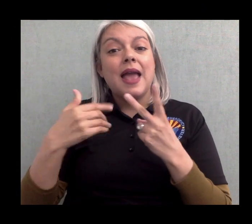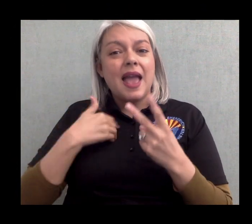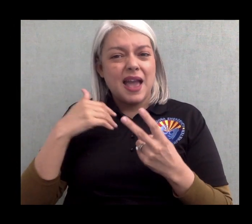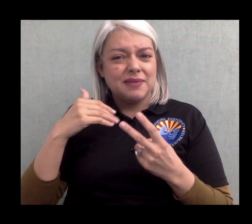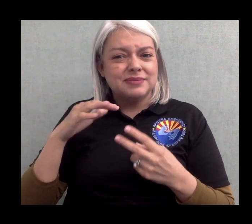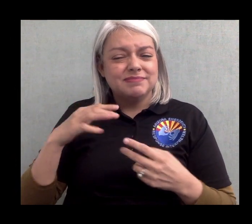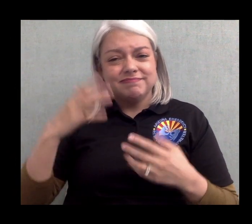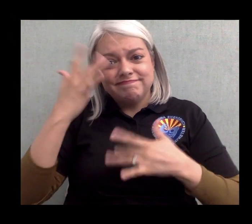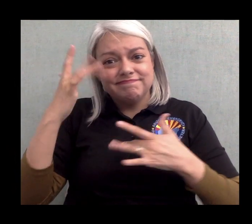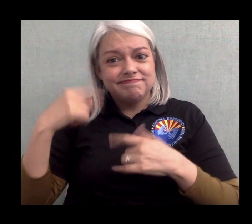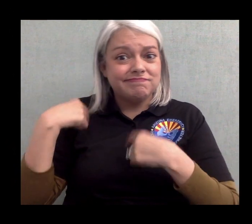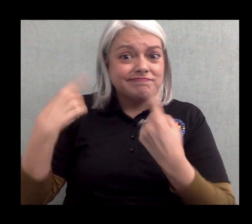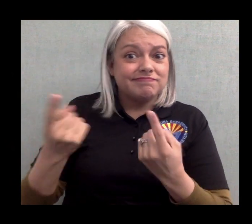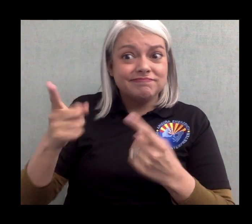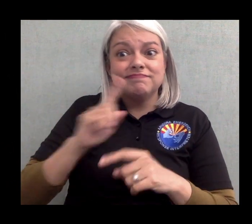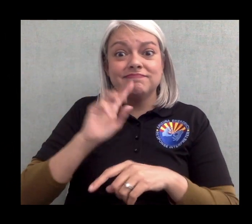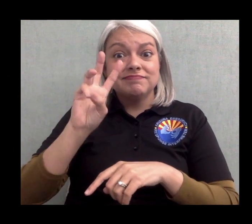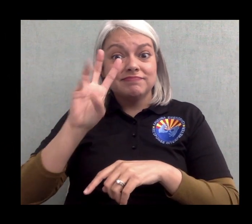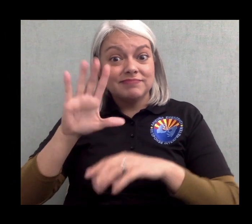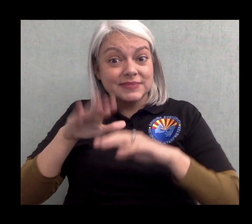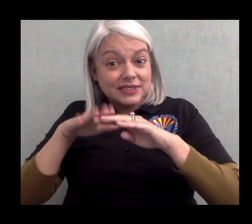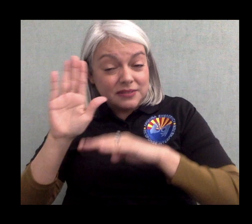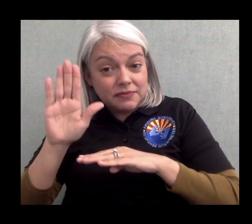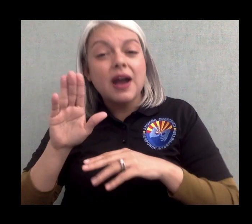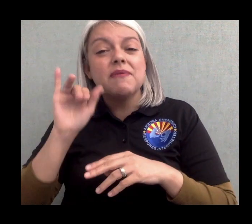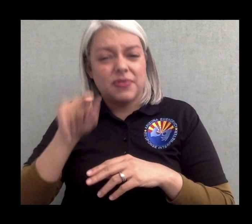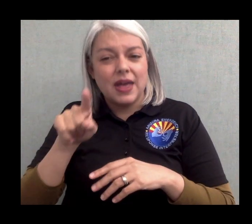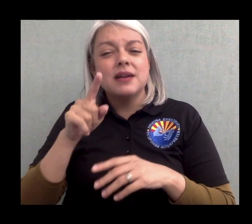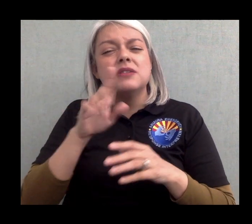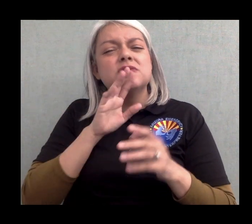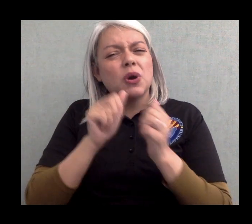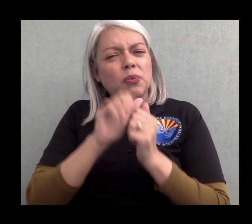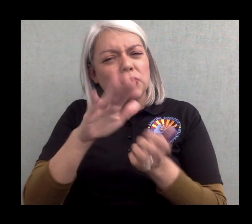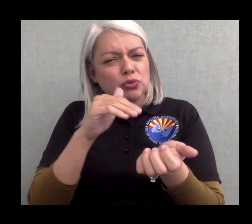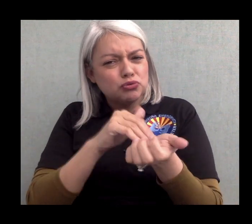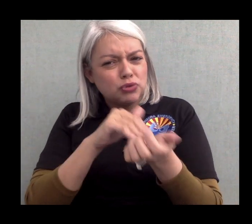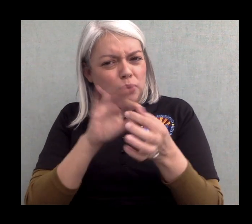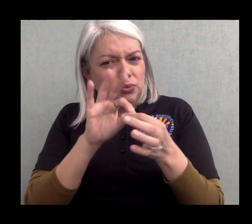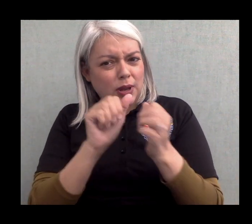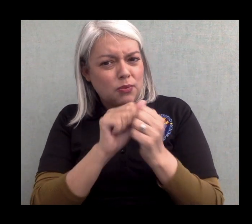remember to talk to your primary care provider about that option if you are not requiring